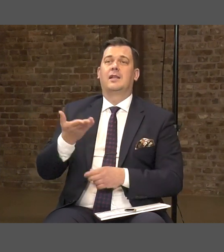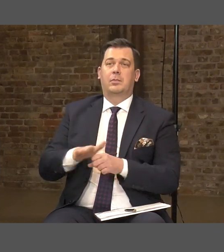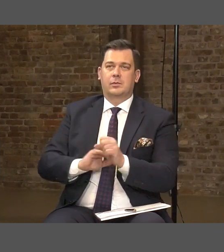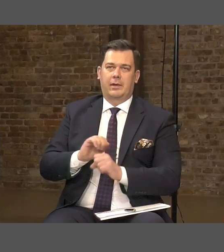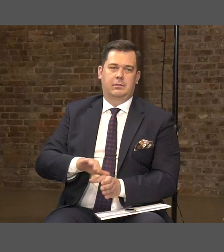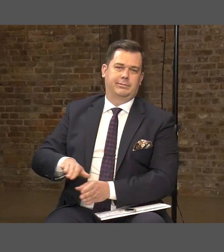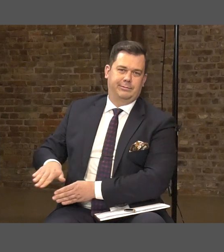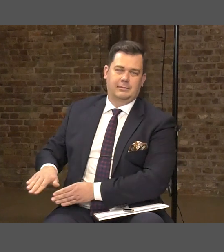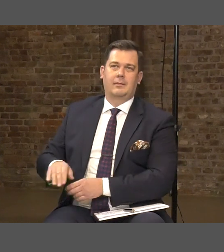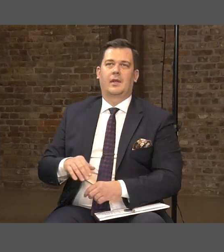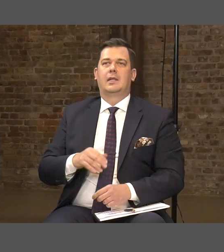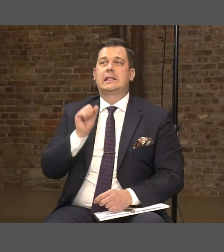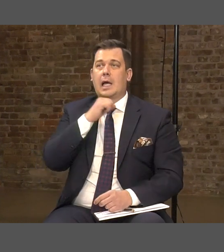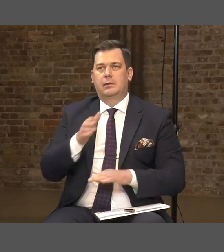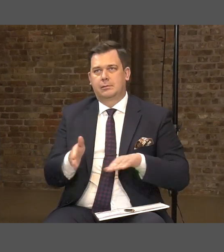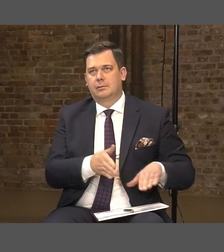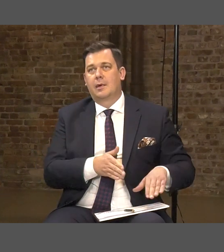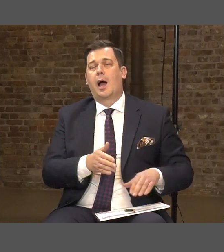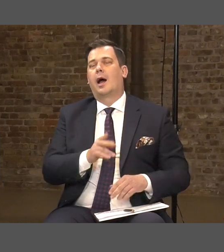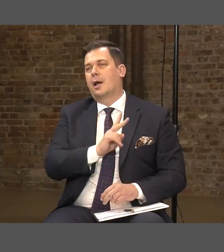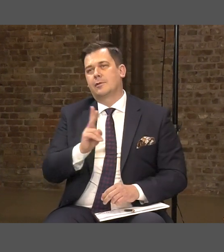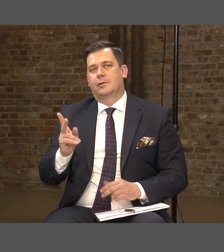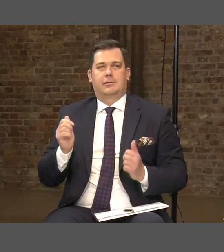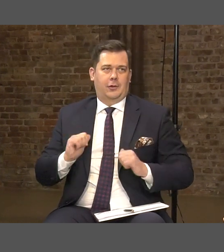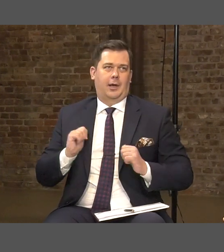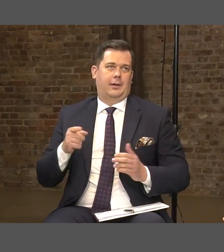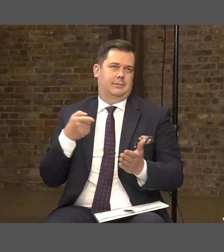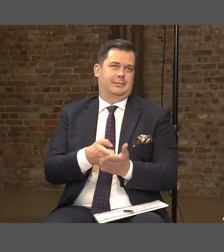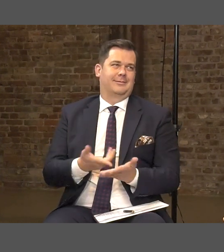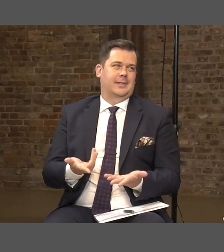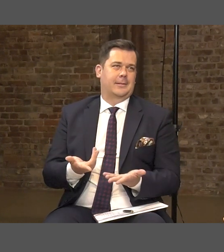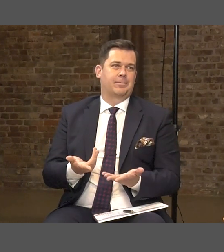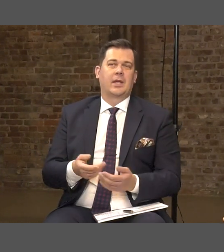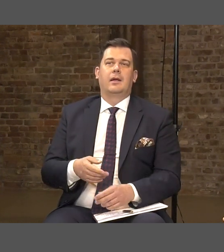Disabled people are put off, the elderly are put off. And it's waiting for everyone.